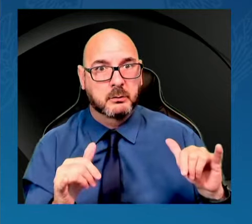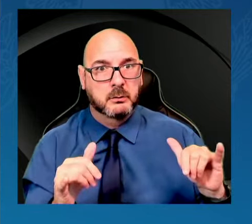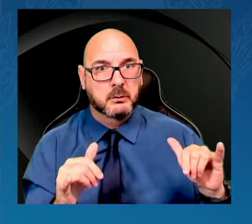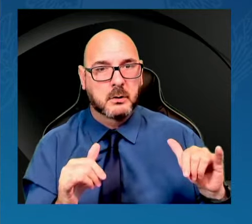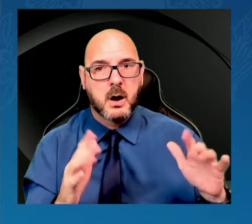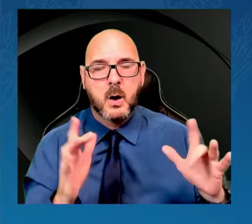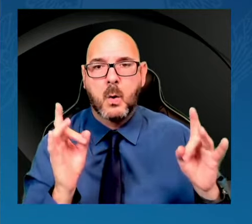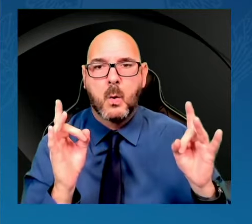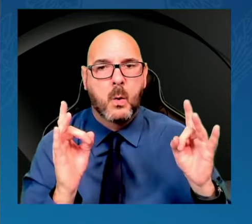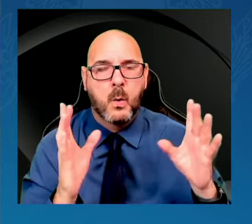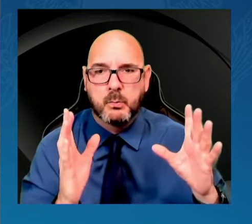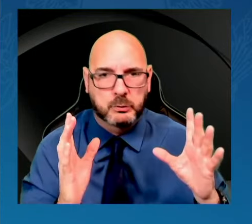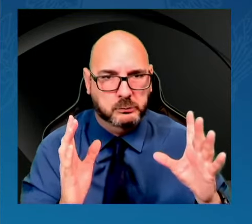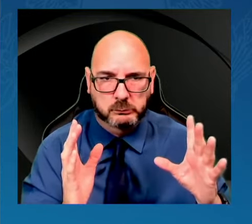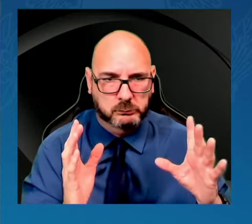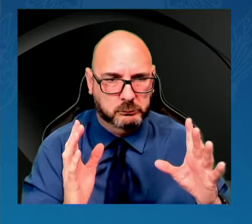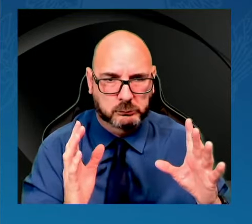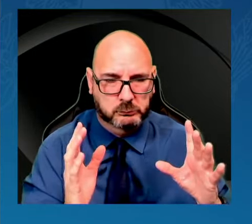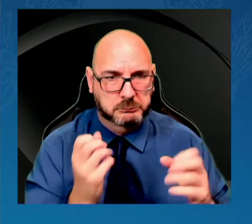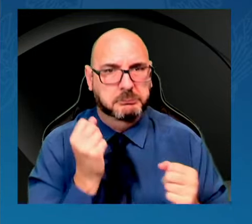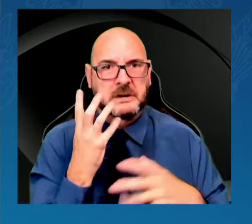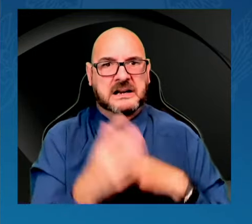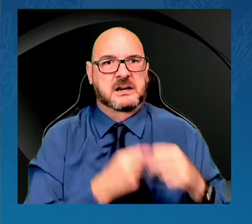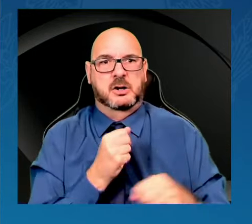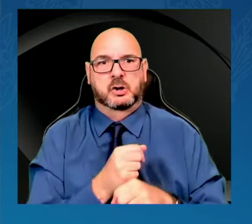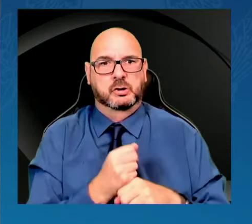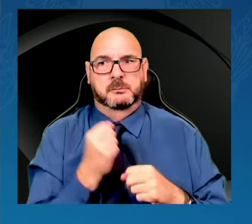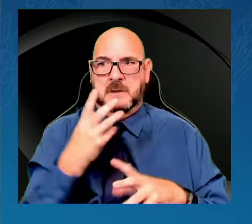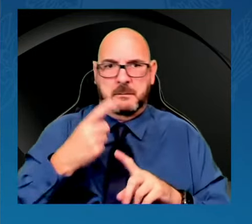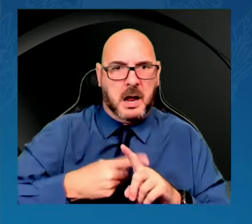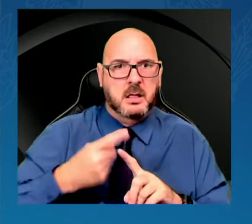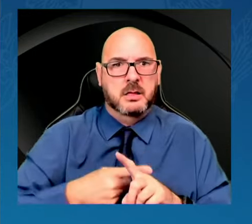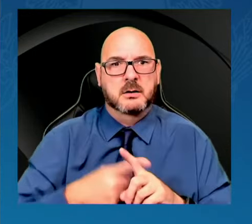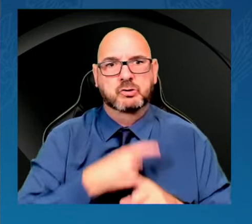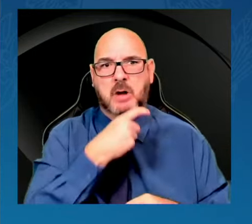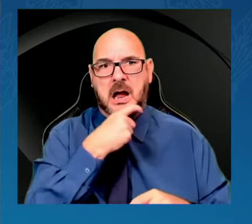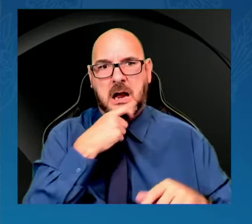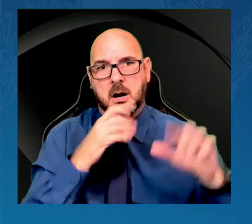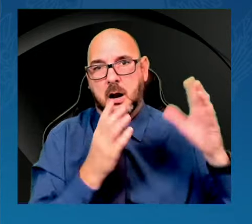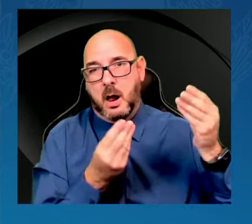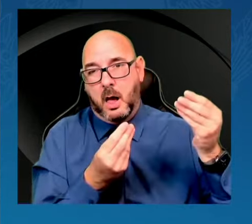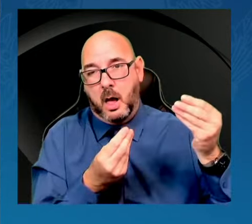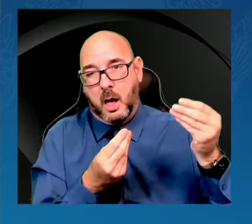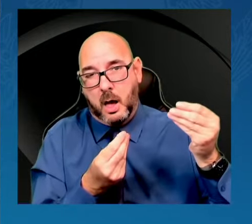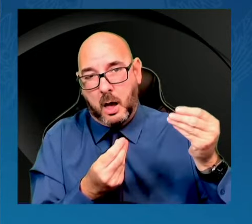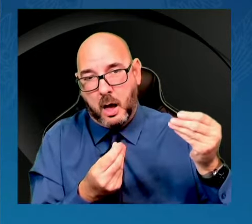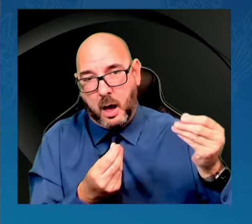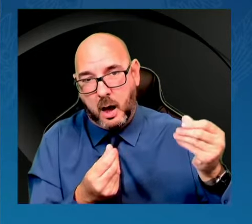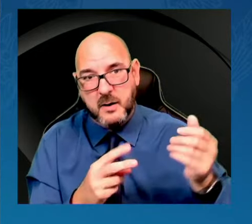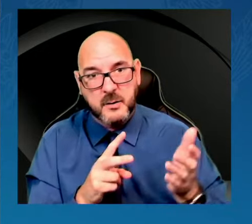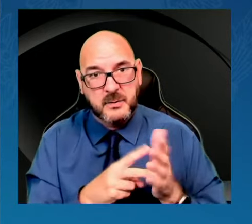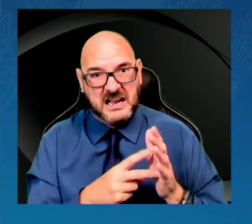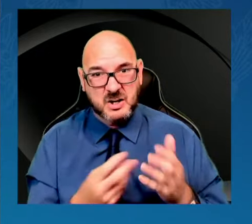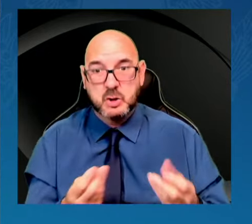and certainly months, of drought, which means that the soil cannot absorb all that water if it flushes too quickly.